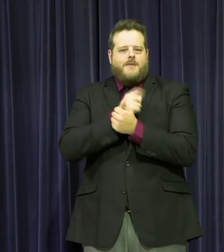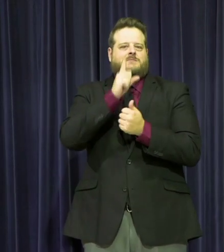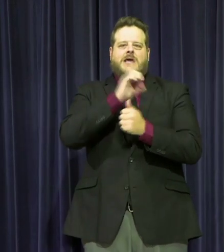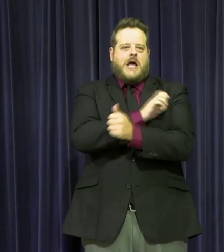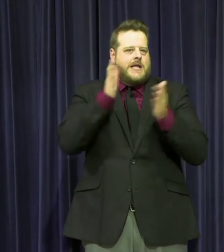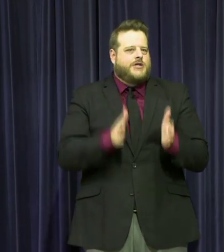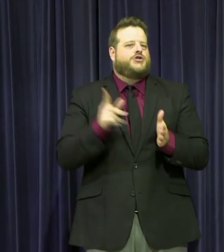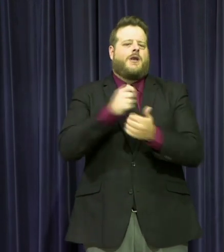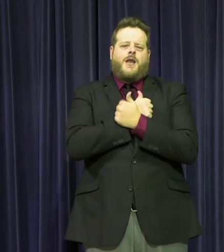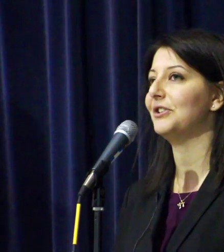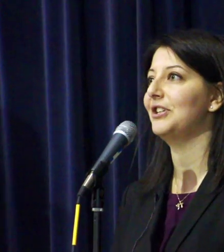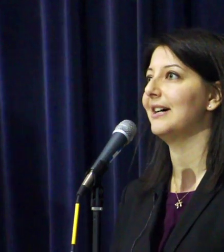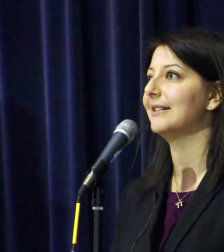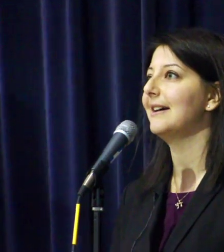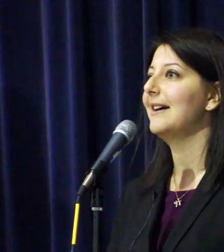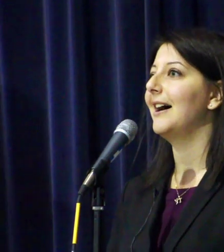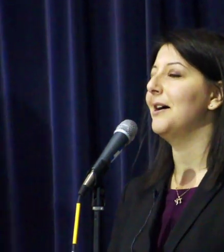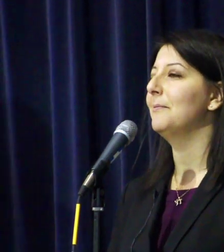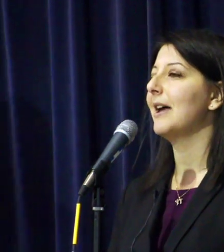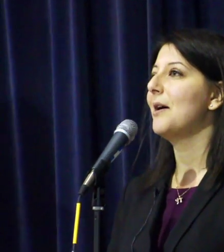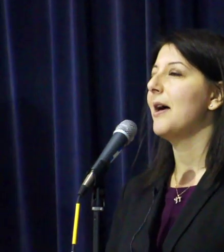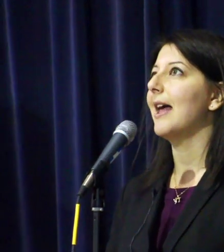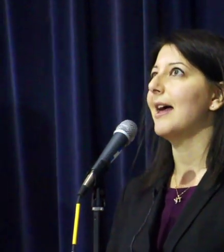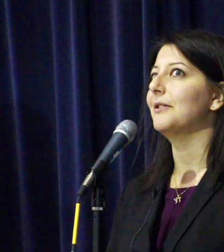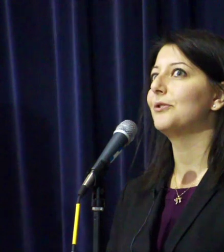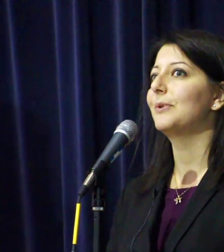She loves her patients. She loves the work that she does.